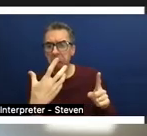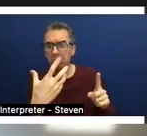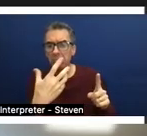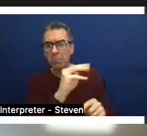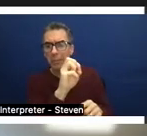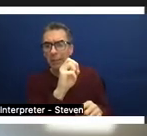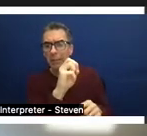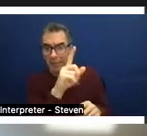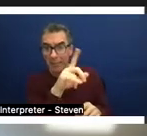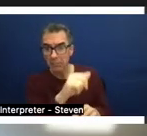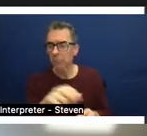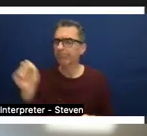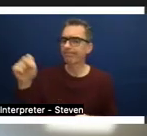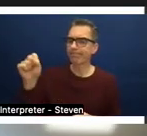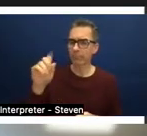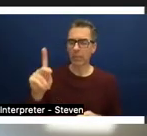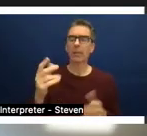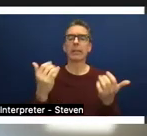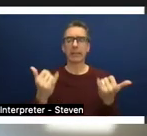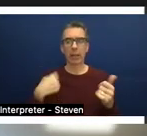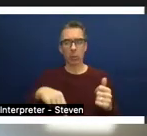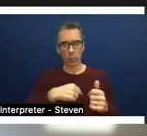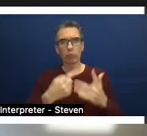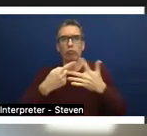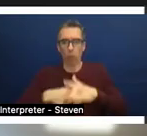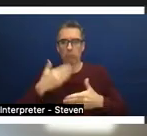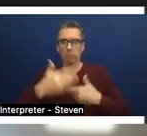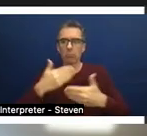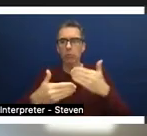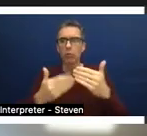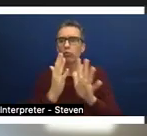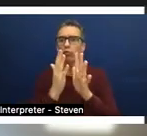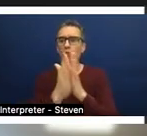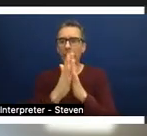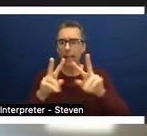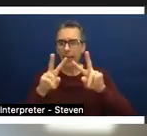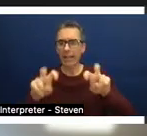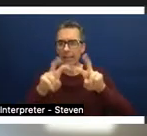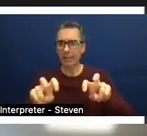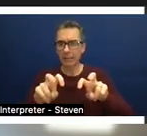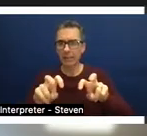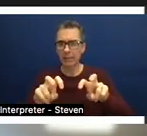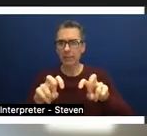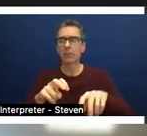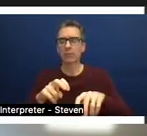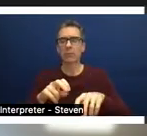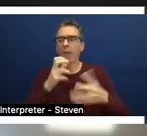So we are currently underway with the traffic analysis and so unfortunately we won't have those results yet